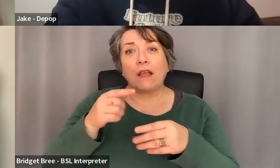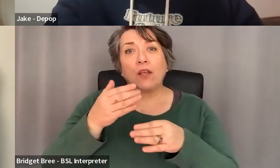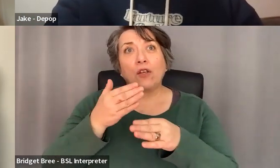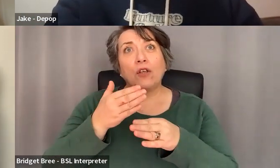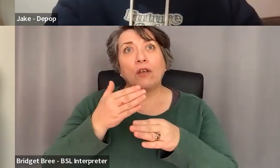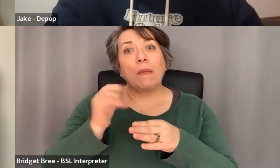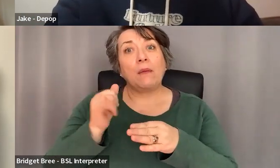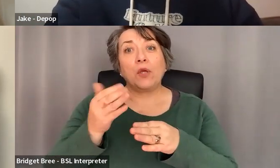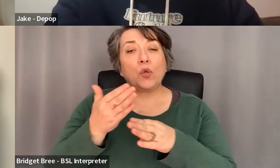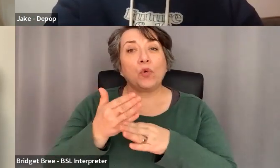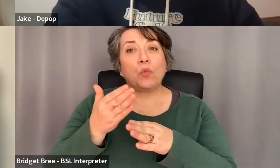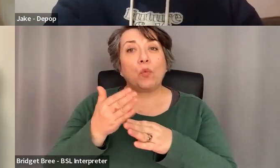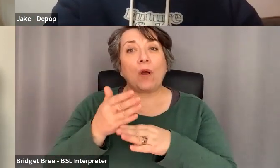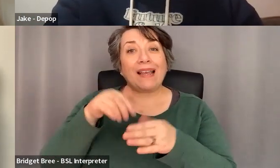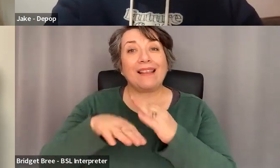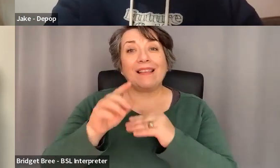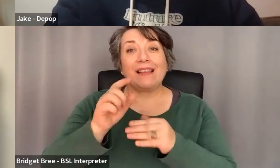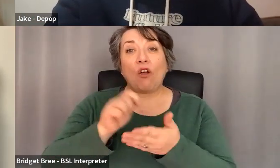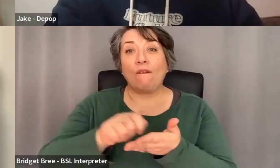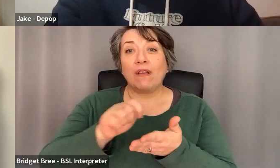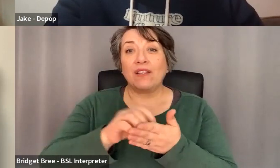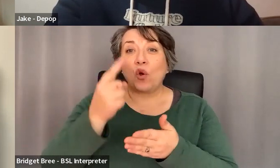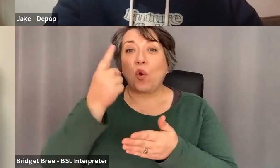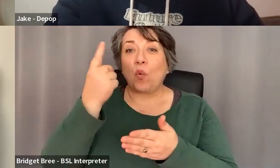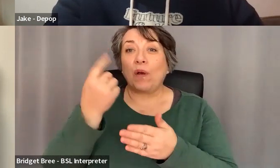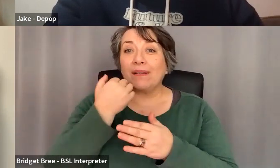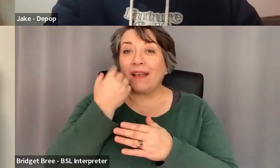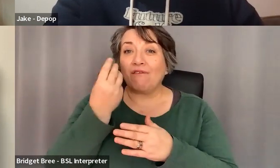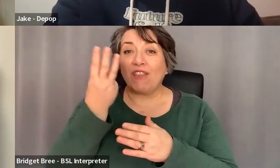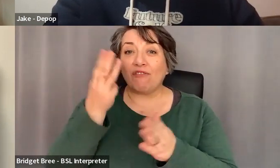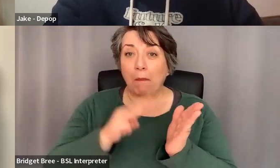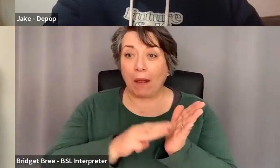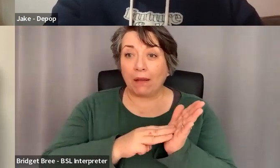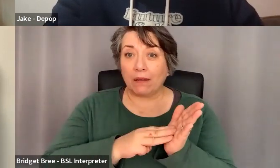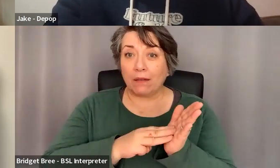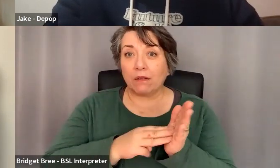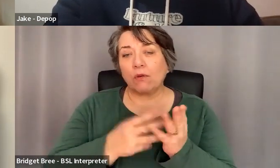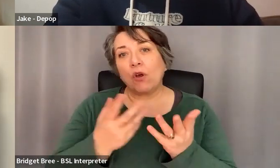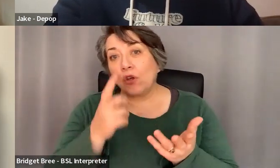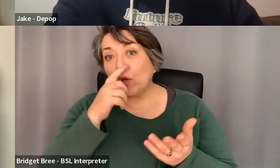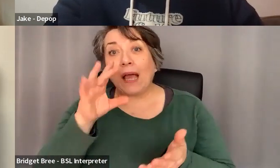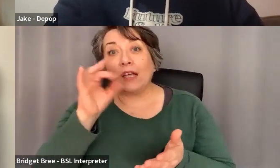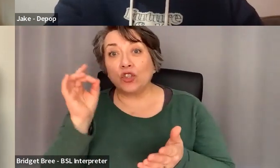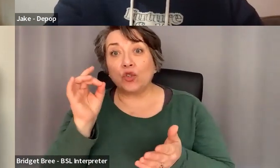to one day a week in the office, contractually, I guess, there's the option to apply for a more remote Maybe, if you prefer to be in the office all the time you could opt to to do exactly that,